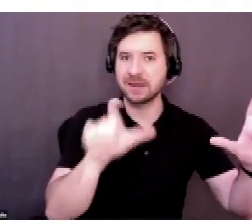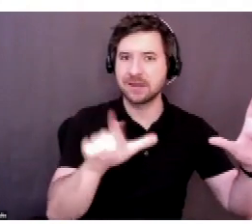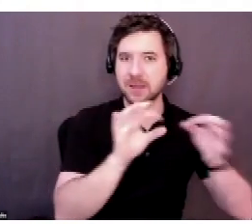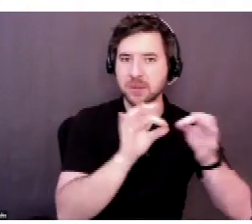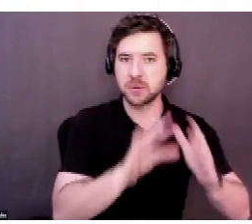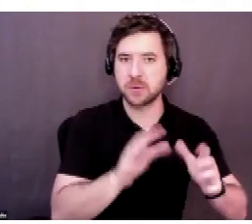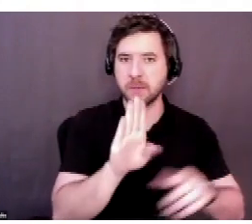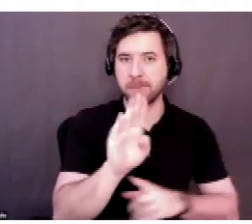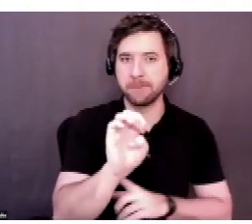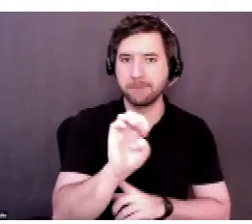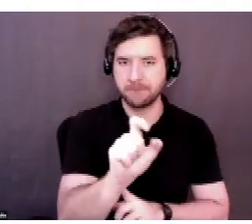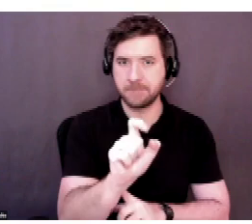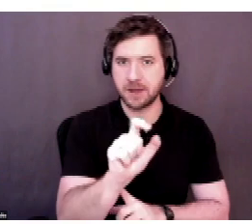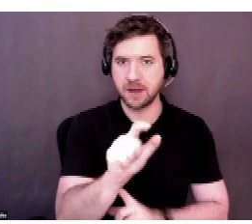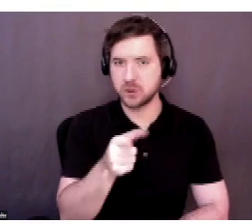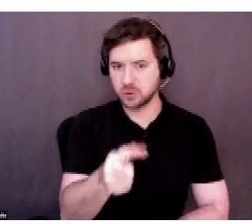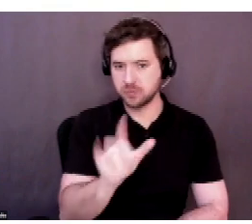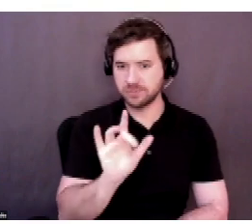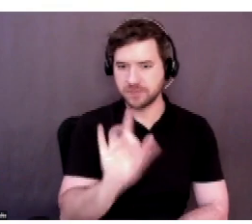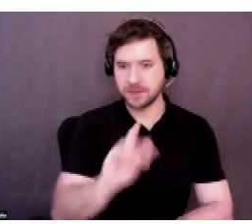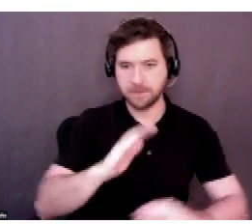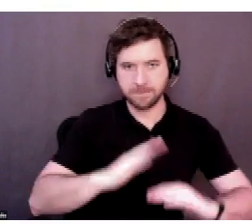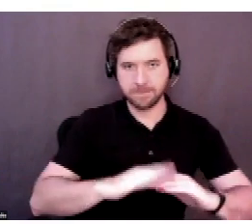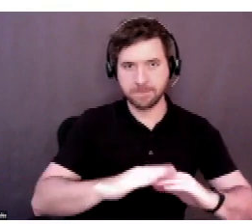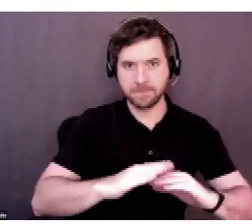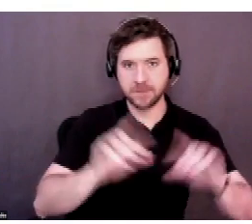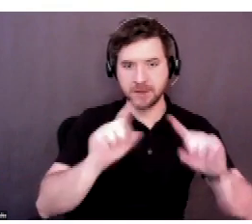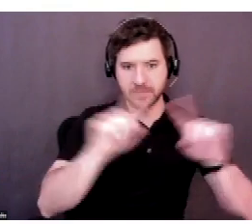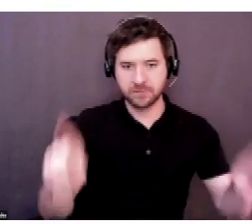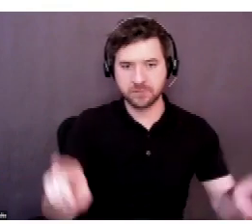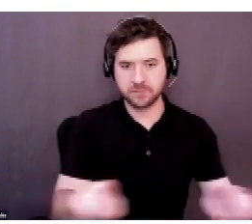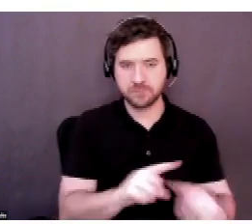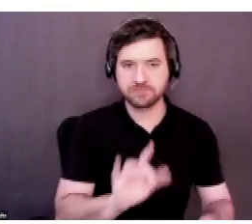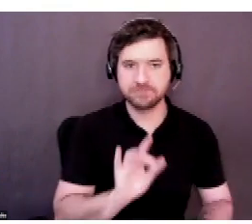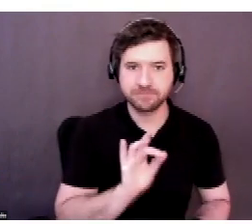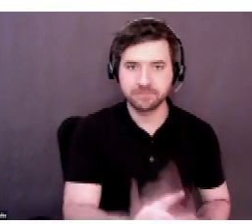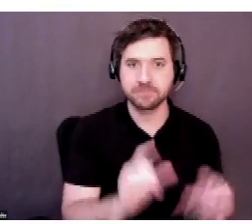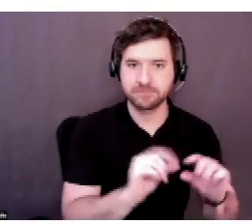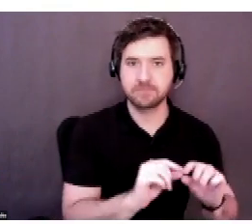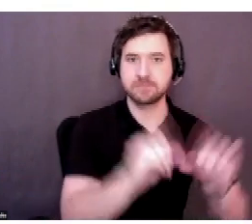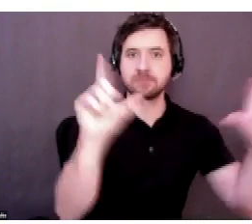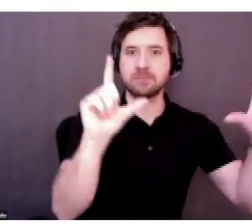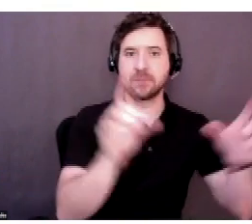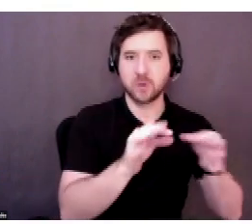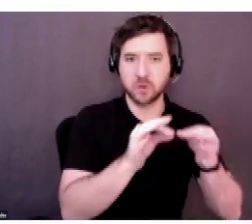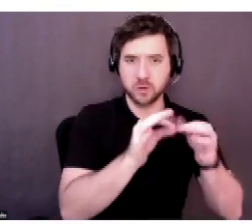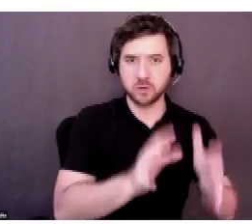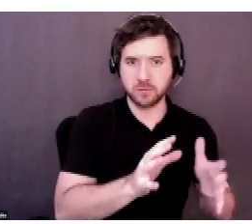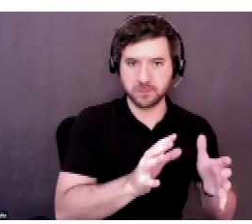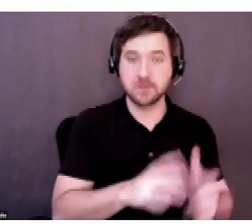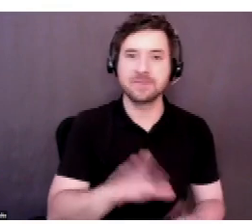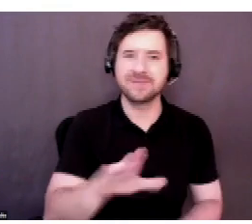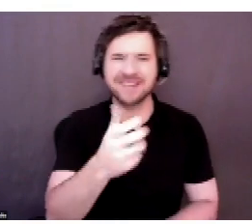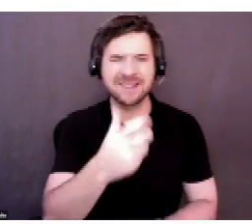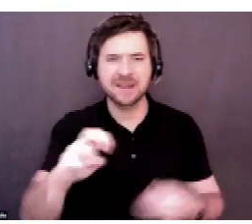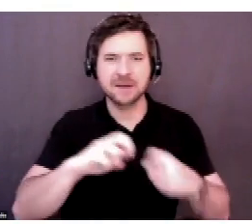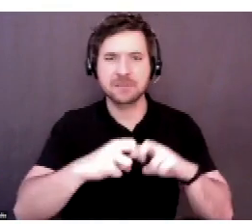on at the bottom of the screen as well. If you have any problems with that, please let us know in the chat and